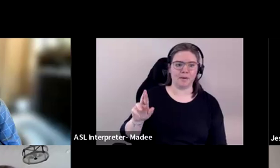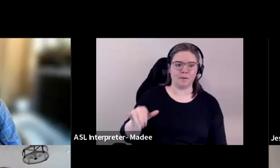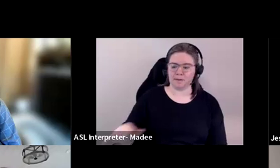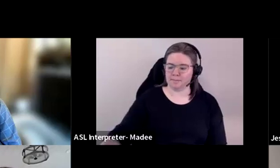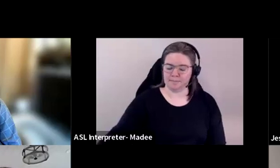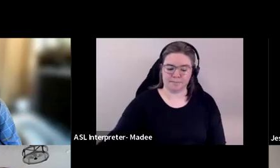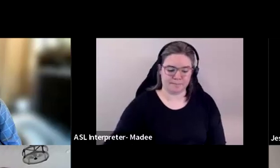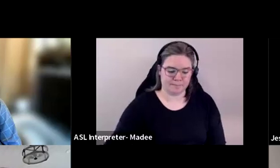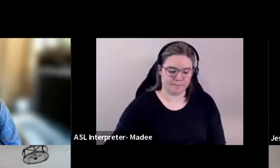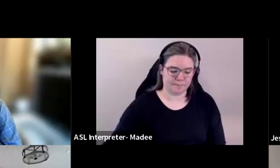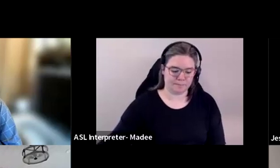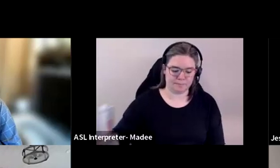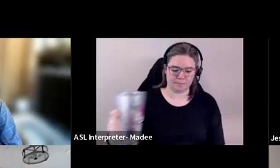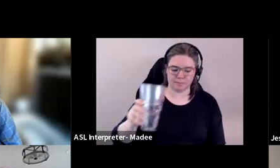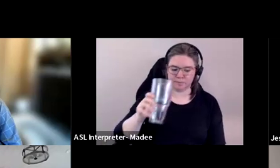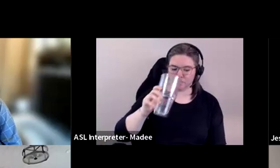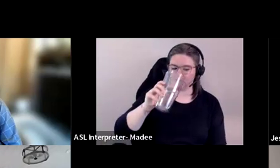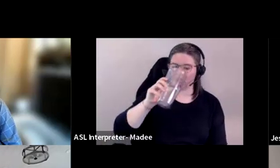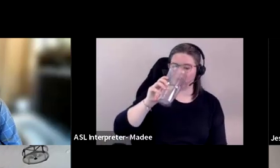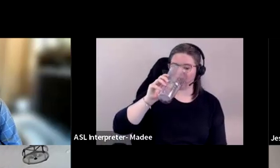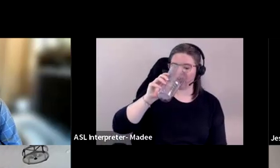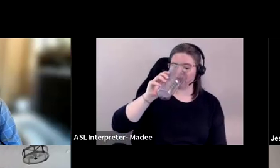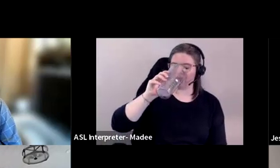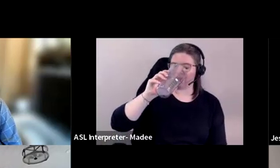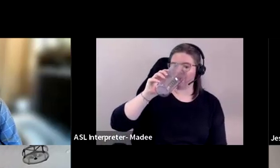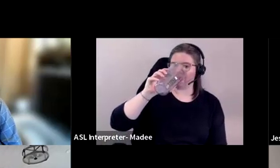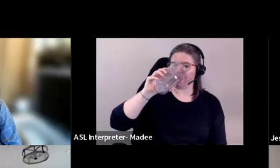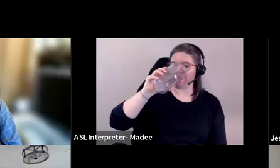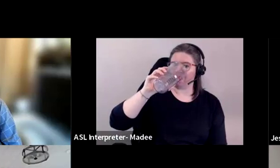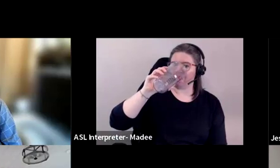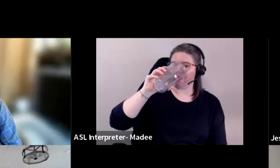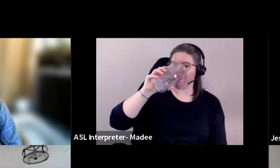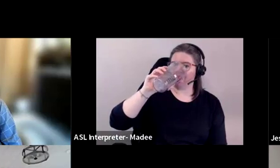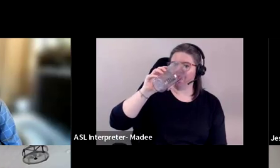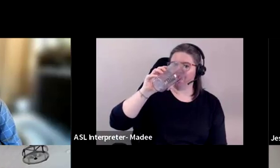Meri Helbig: video. There we go. So in. So I'm from Central Illinois Meri Helbig: and